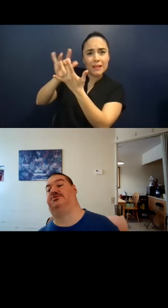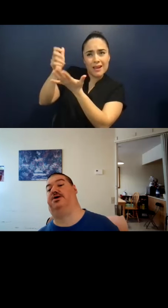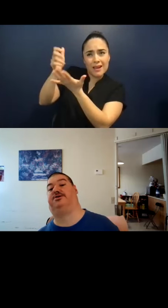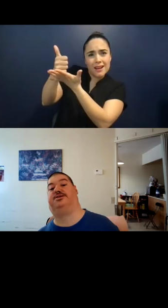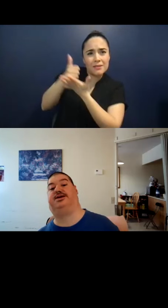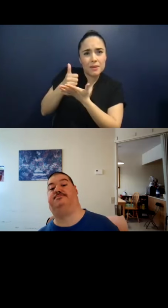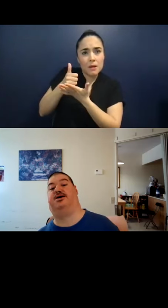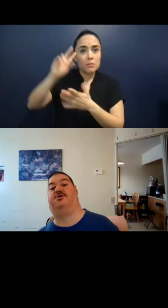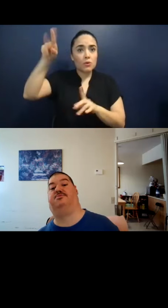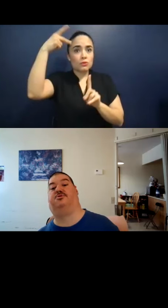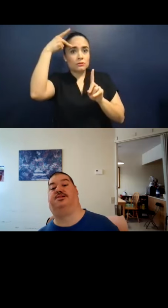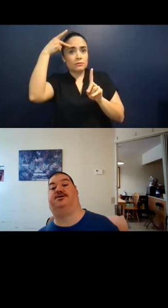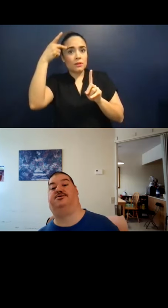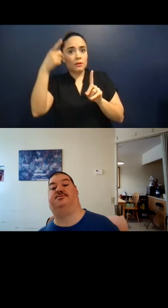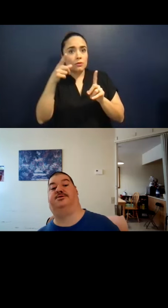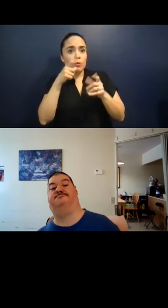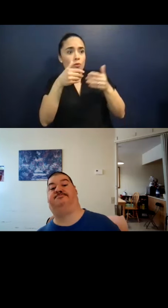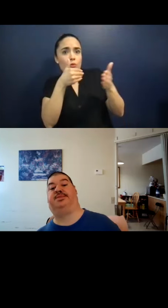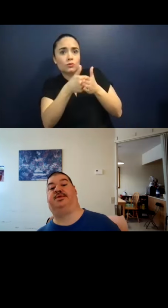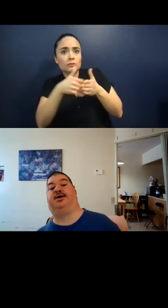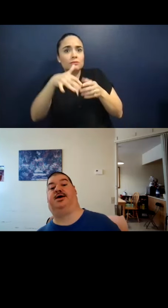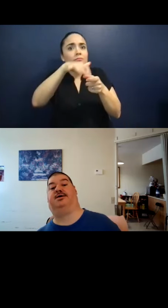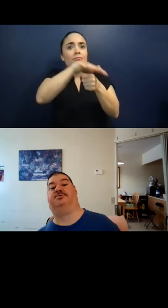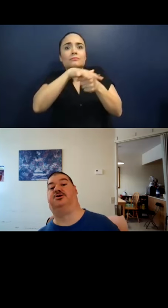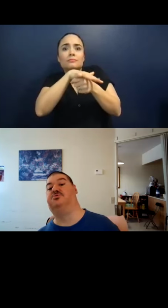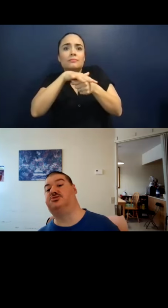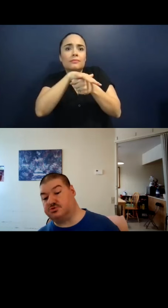your attendance service manager if you have one or